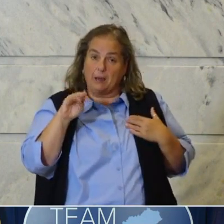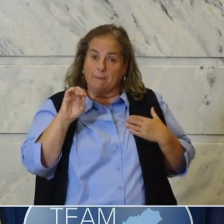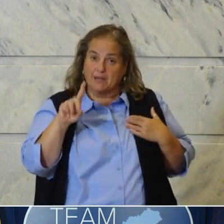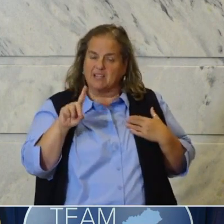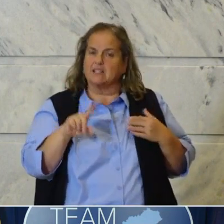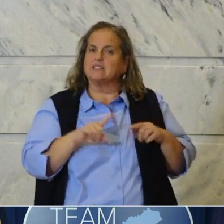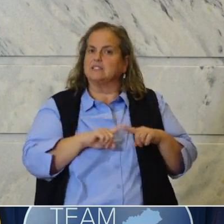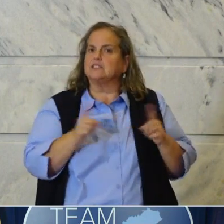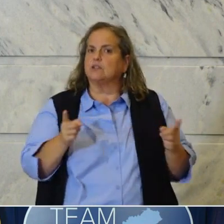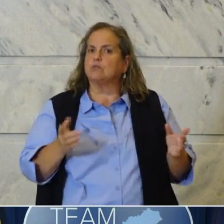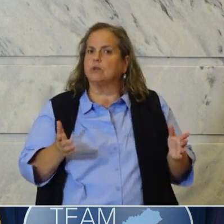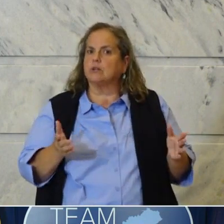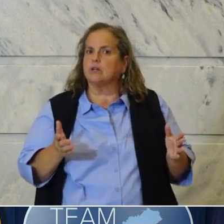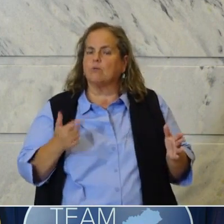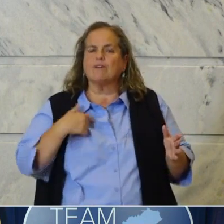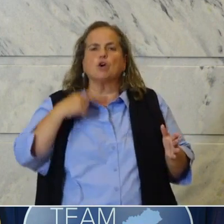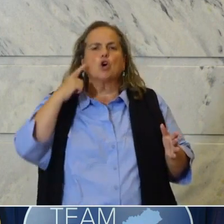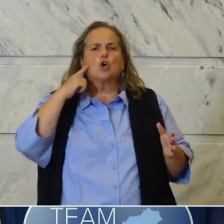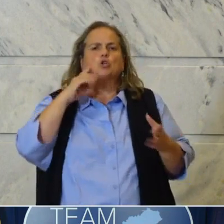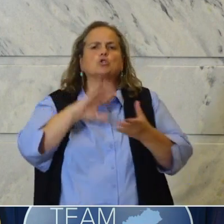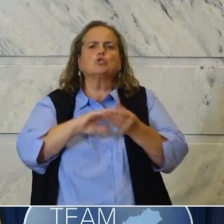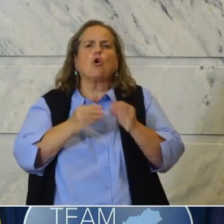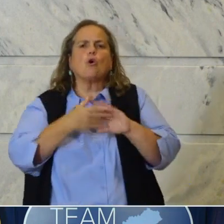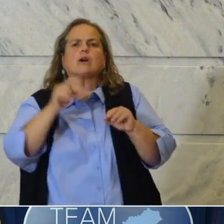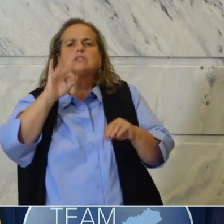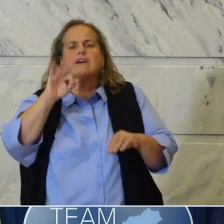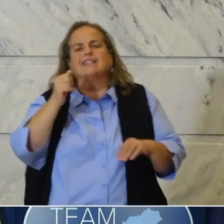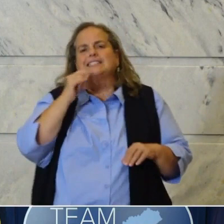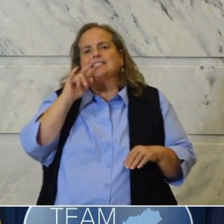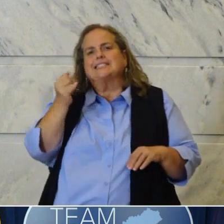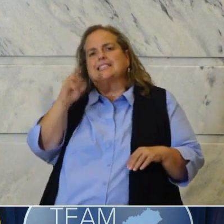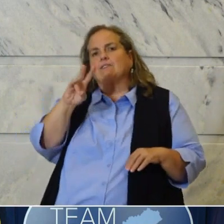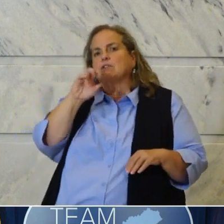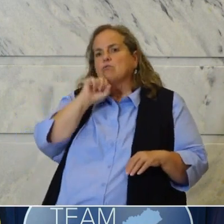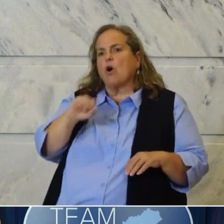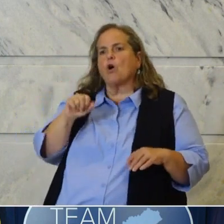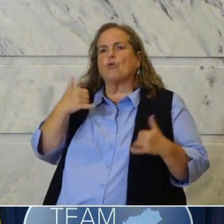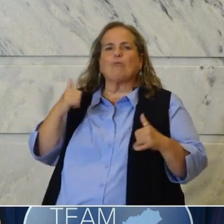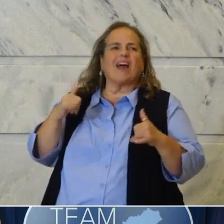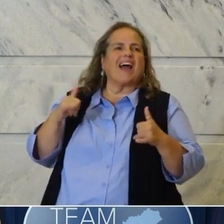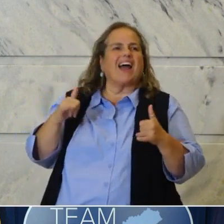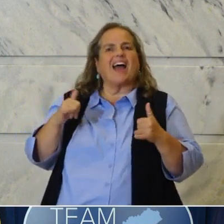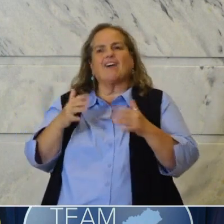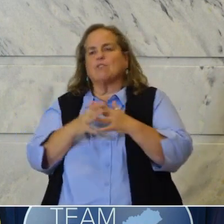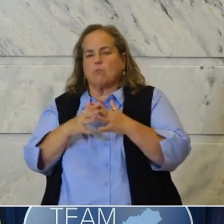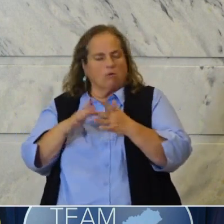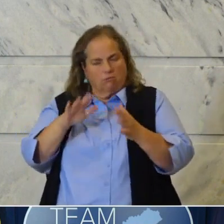all heard the stories of the 17 year old who drops dead on the sporting field. That's why kids have to have sports physicals. It's one of the